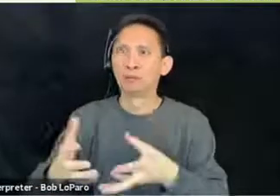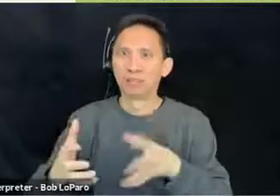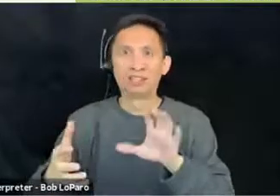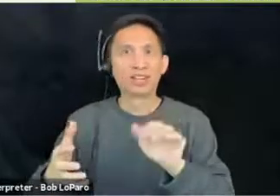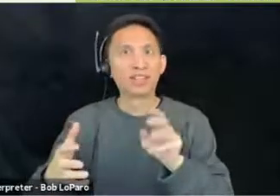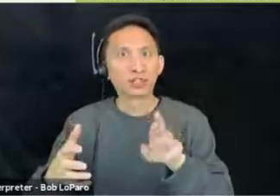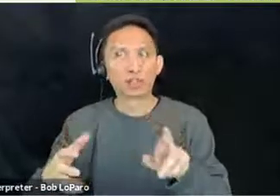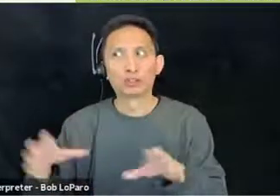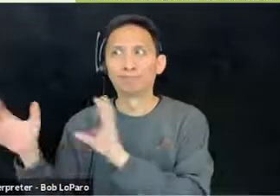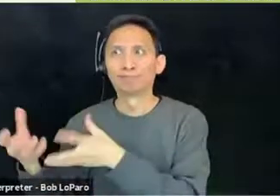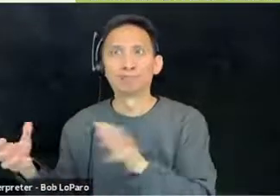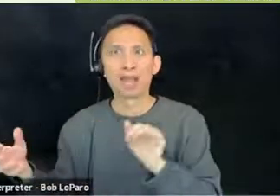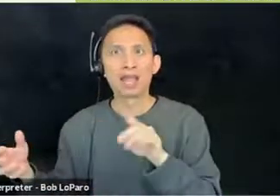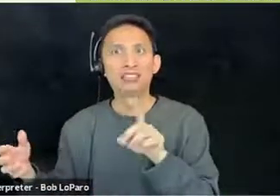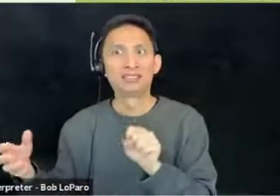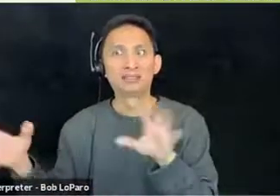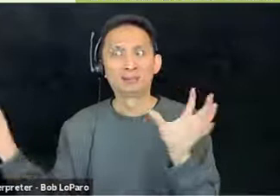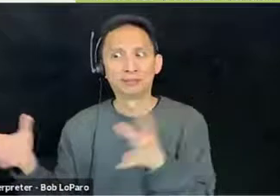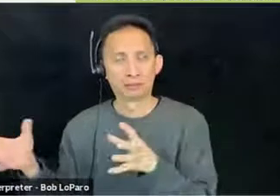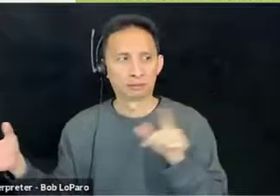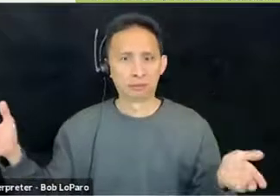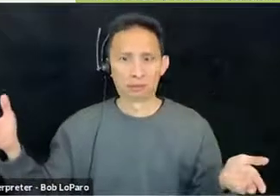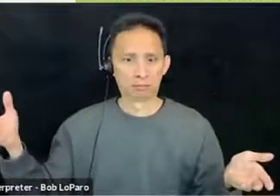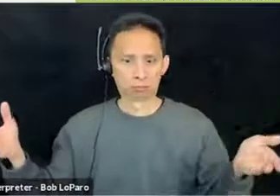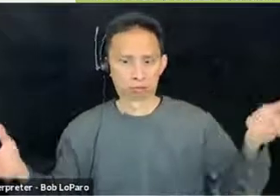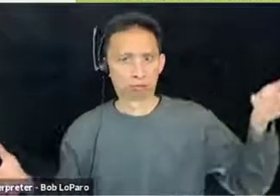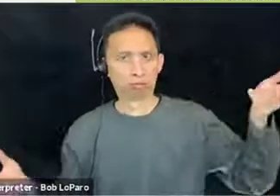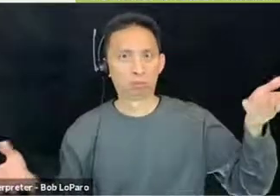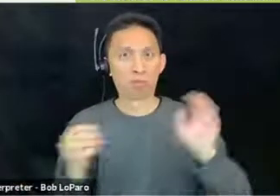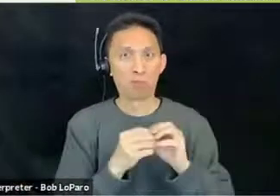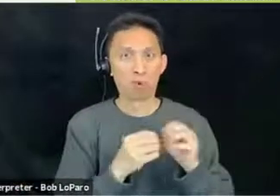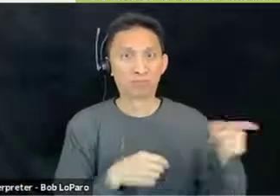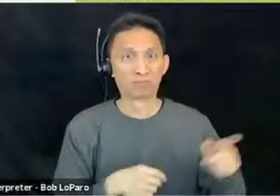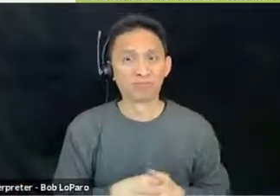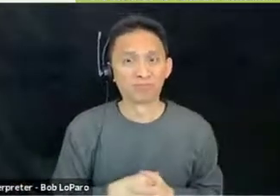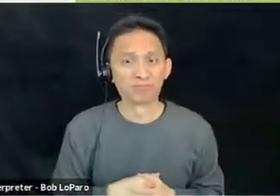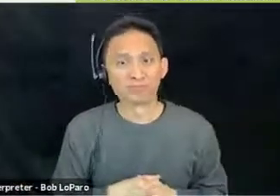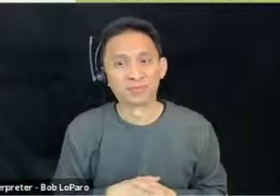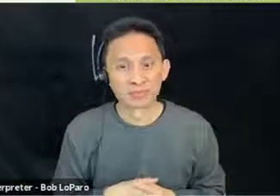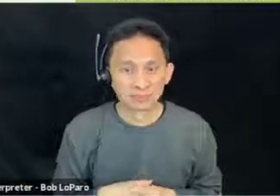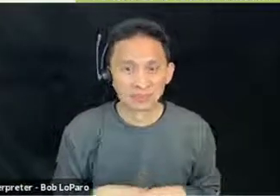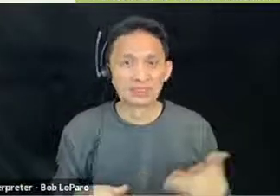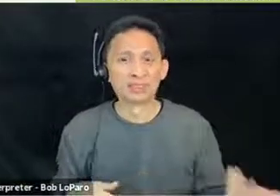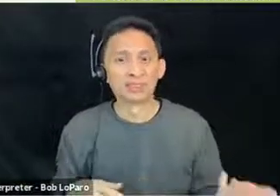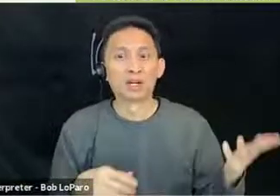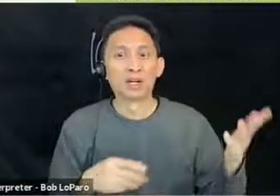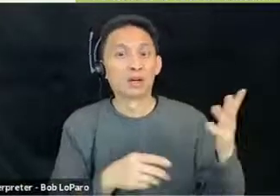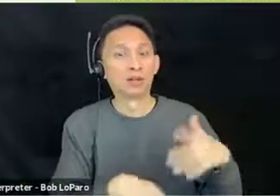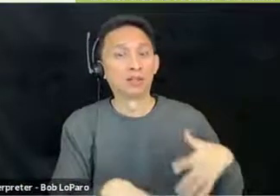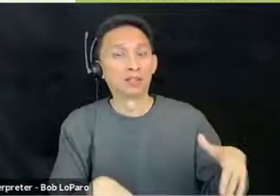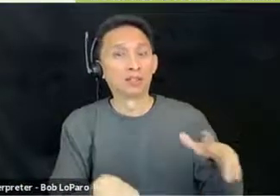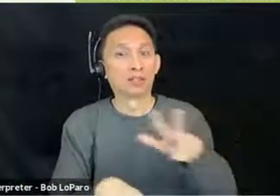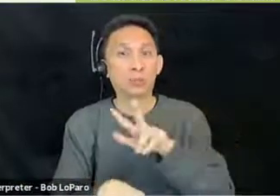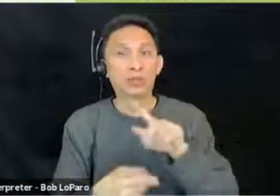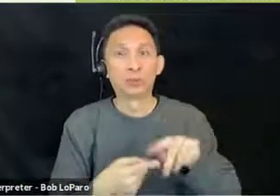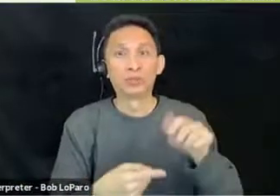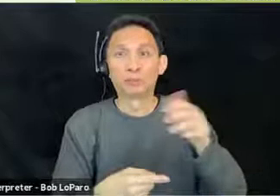And 3-10% of all hospitalizations regardless of their age are related to a rare disease.